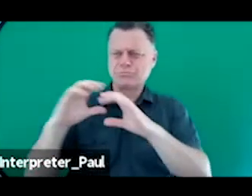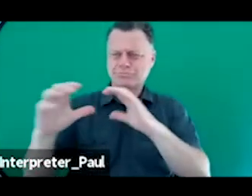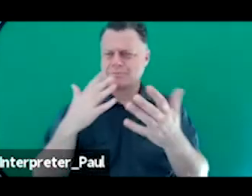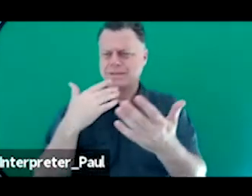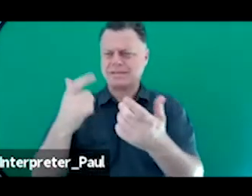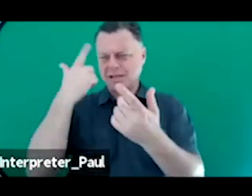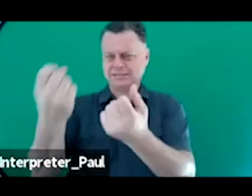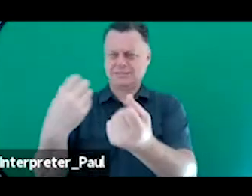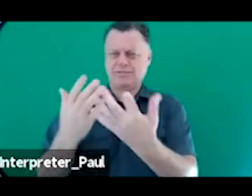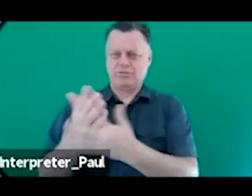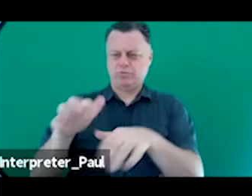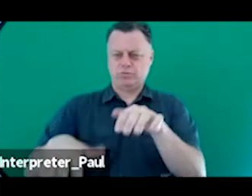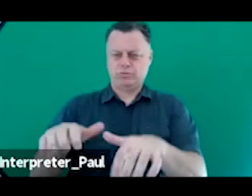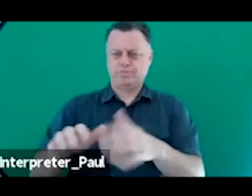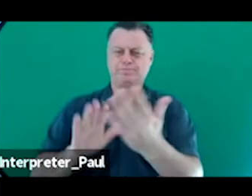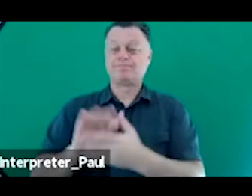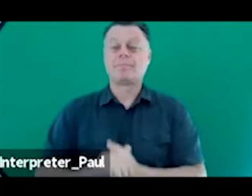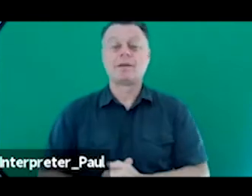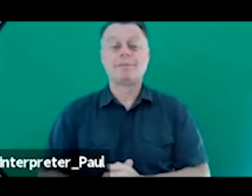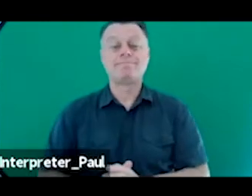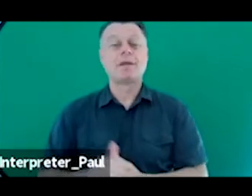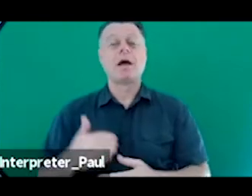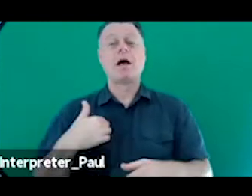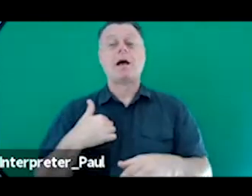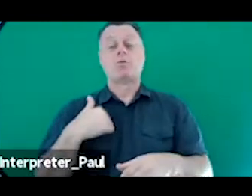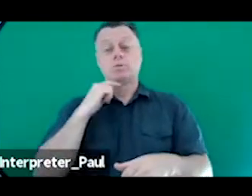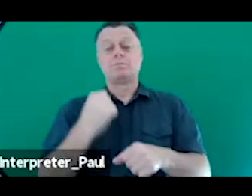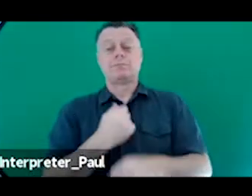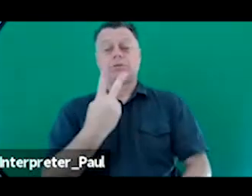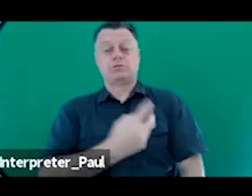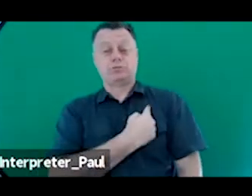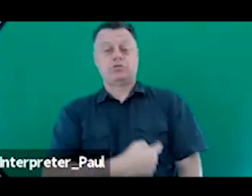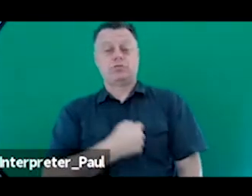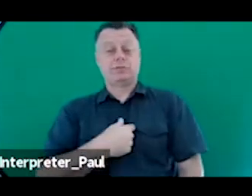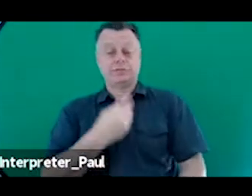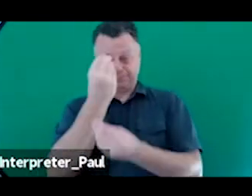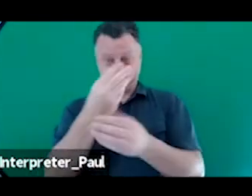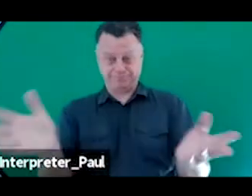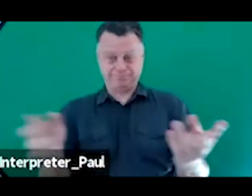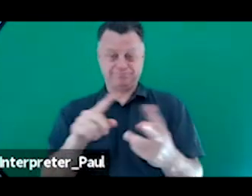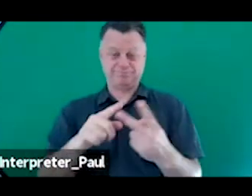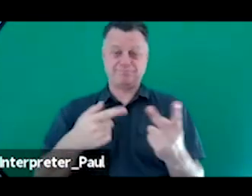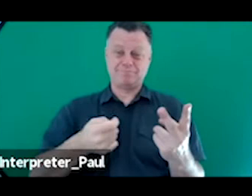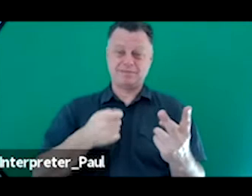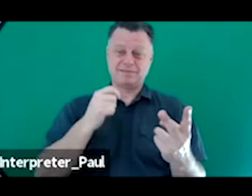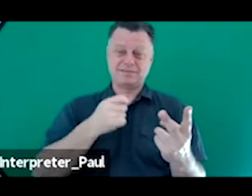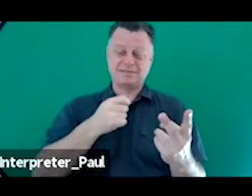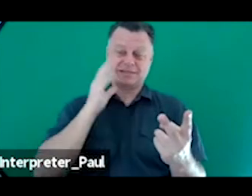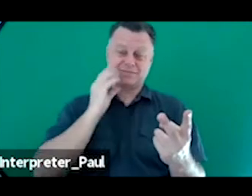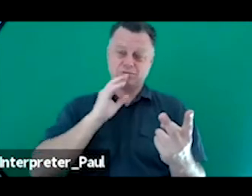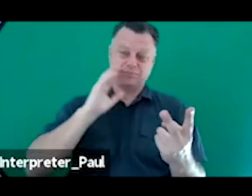I want to make you two promises as we go through our time today. One,